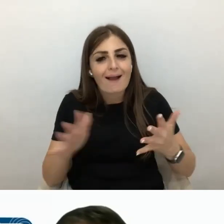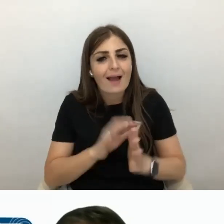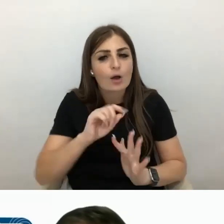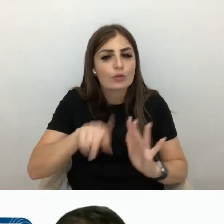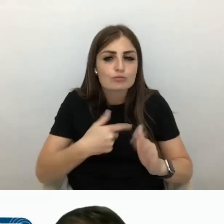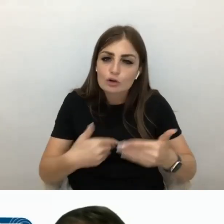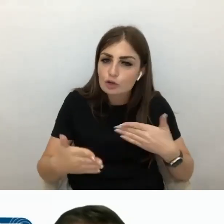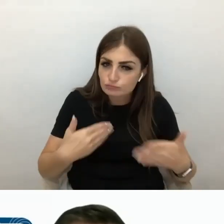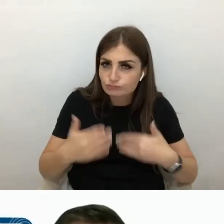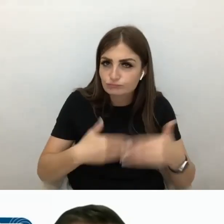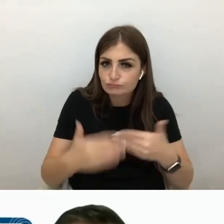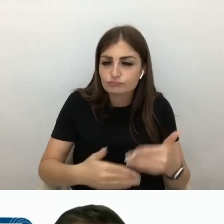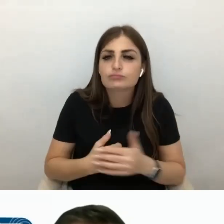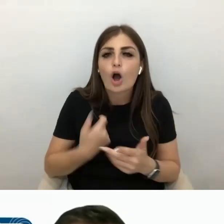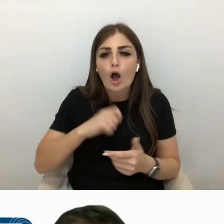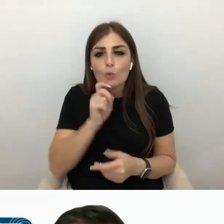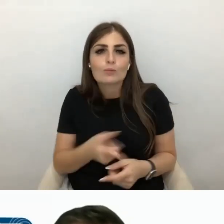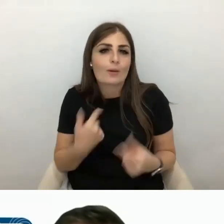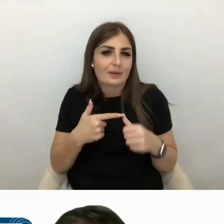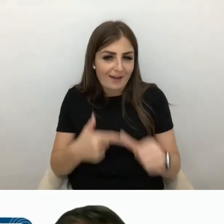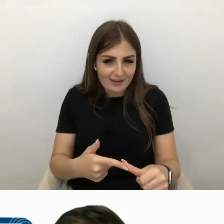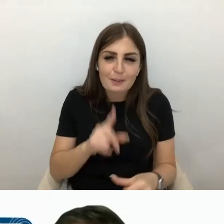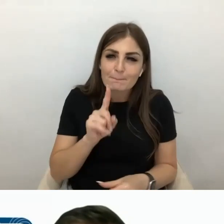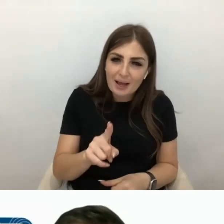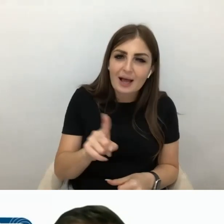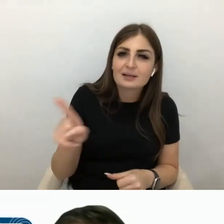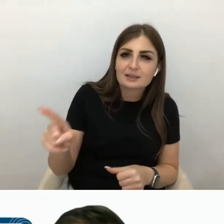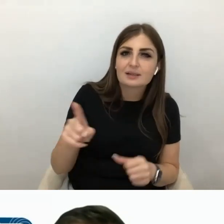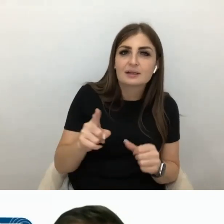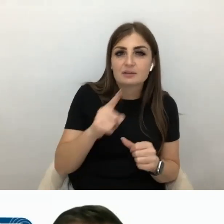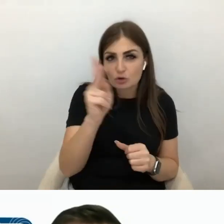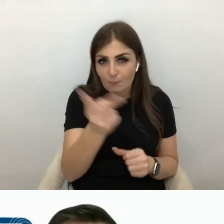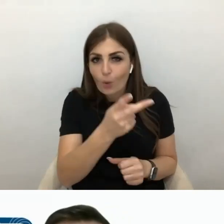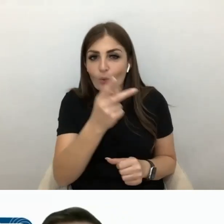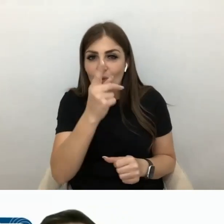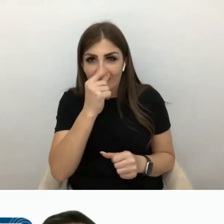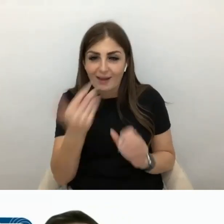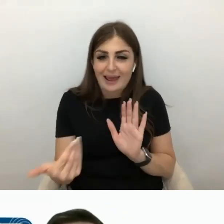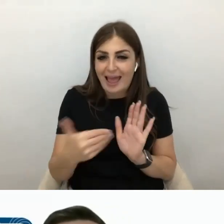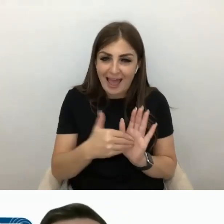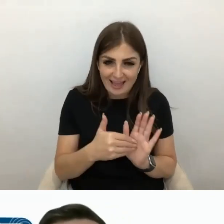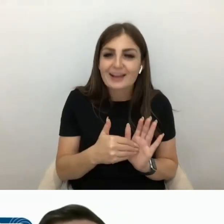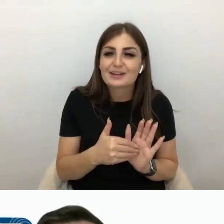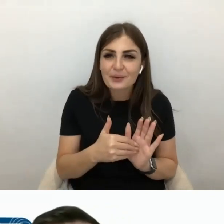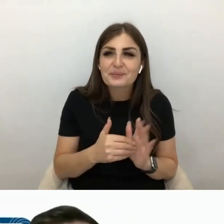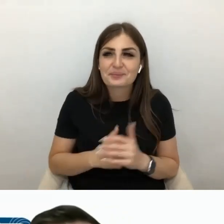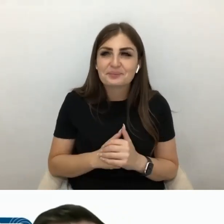I'll probably jump into but of course Nakul or Sam, if you need to add to anything, I